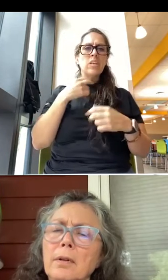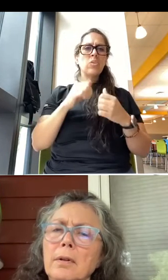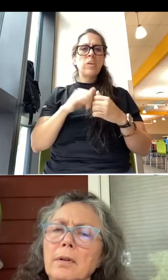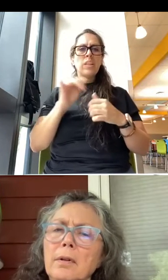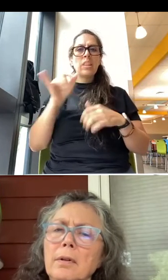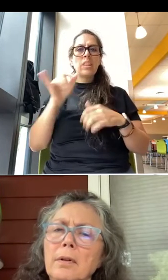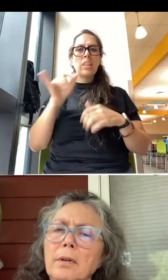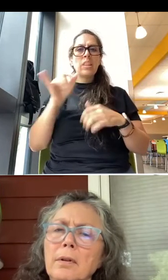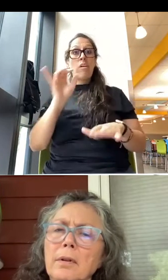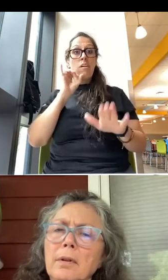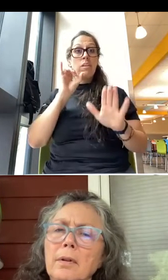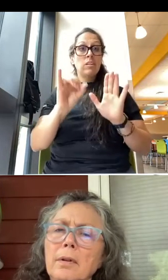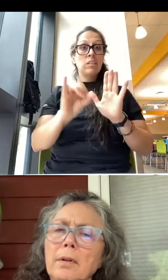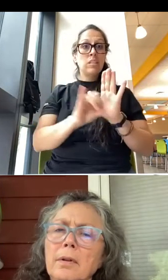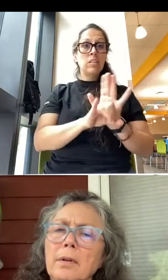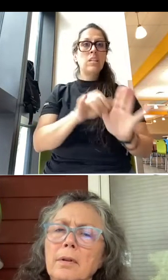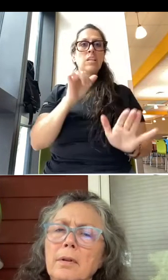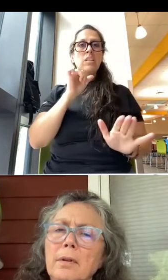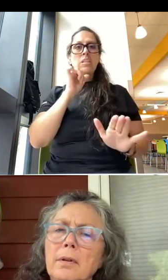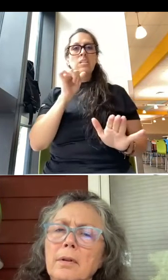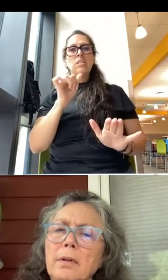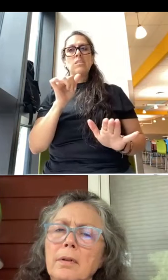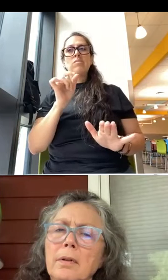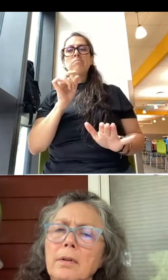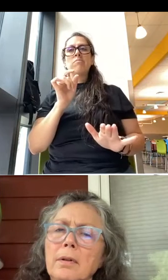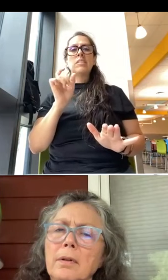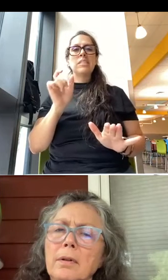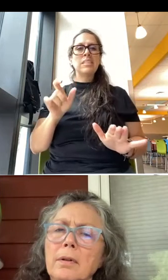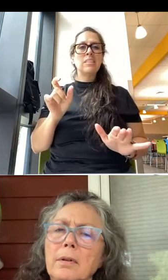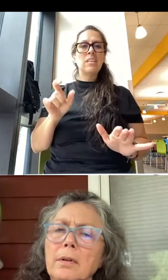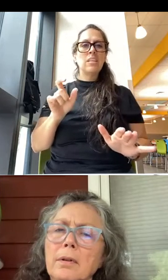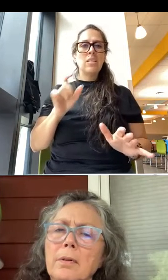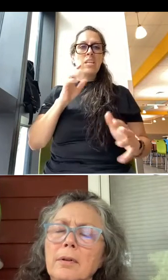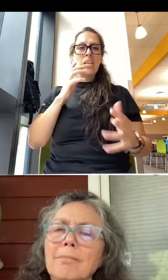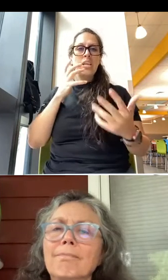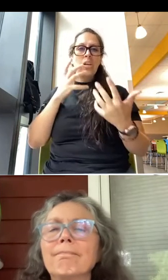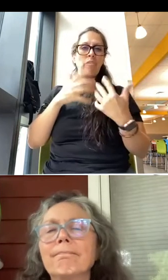doesn't necessarily conform to your actual experience, which I think